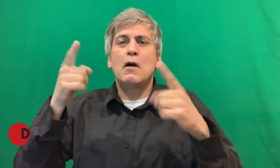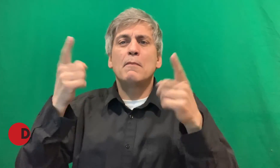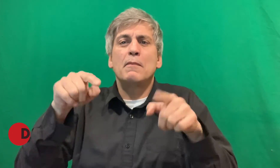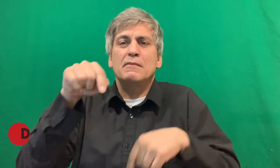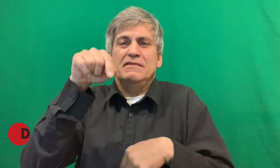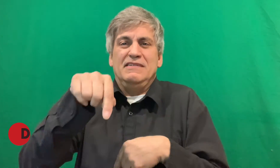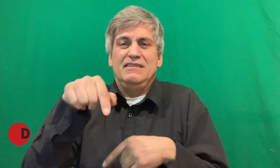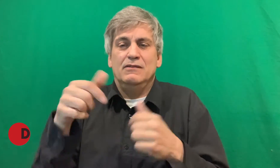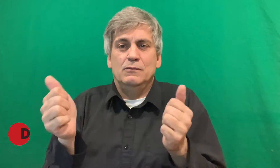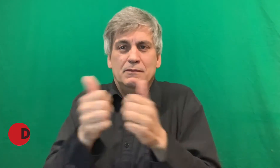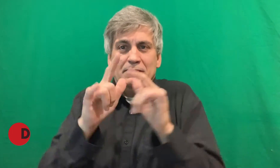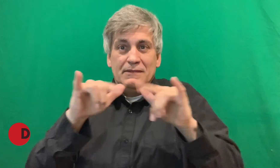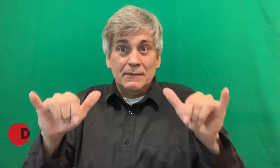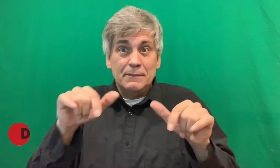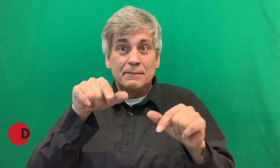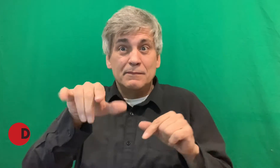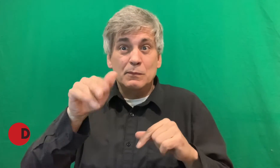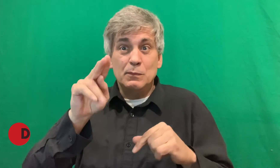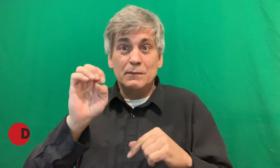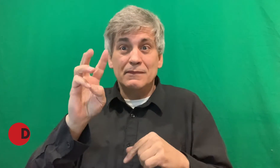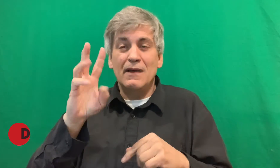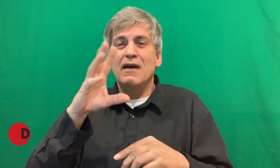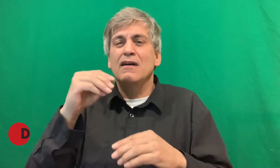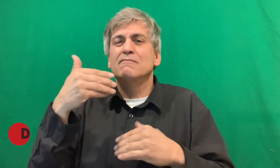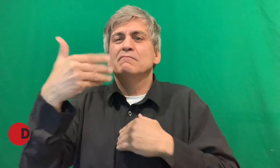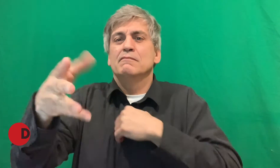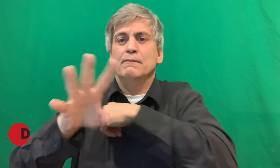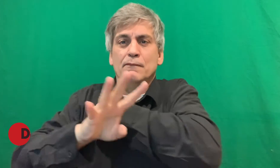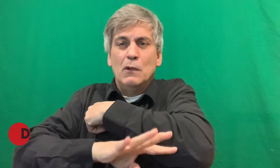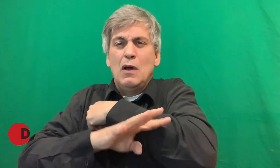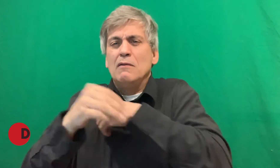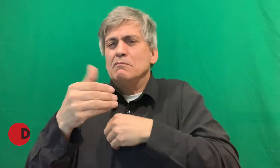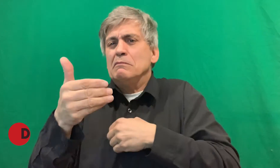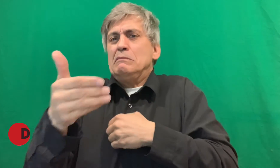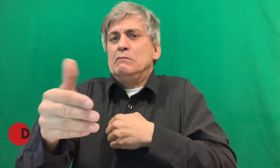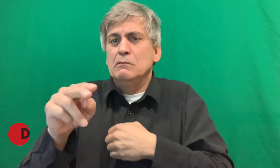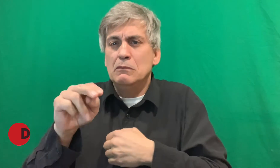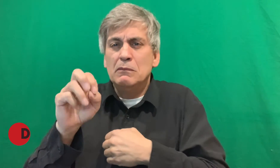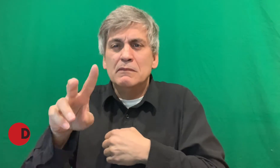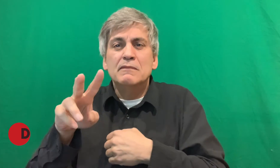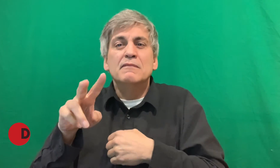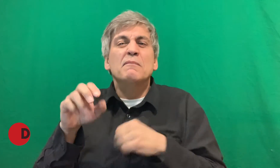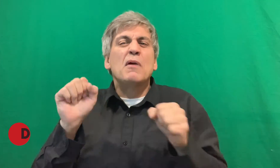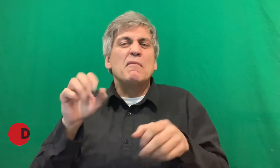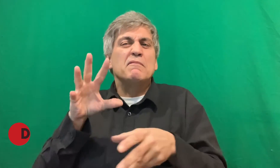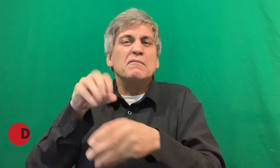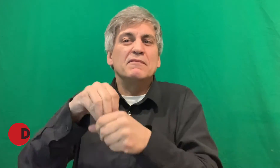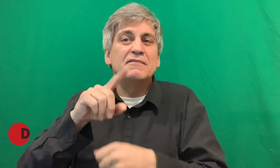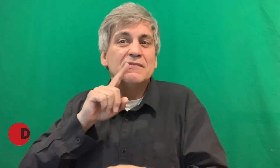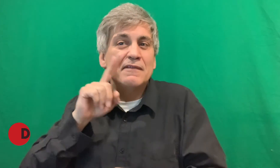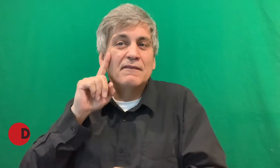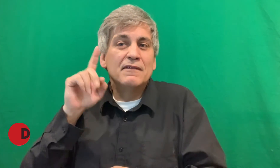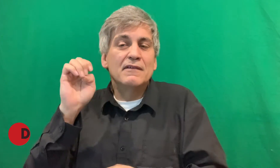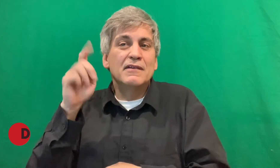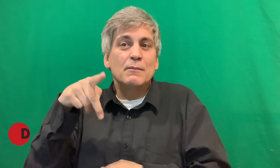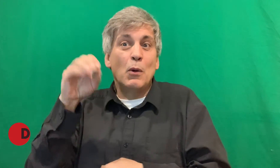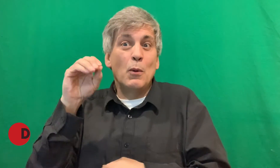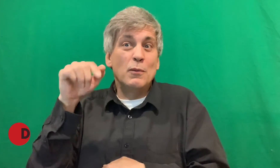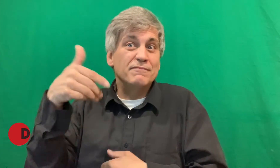on other series to be announced also on June 6 and in the fall, November. And possibly be involved in Deaf Expo.